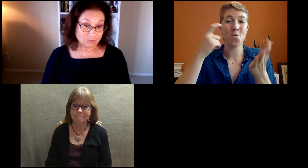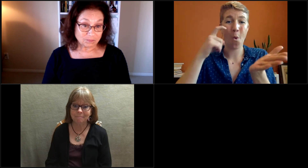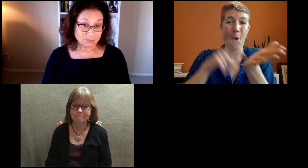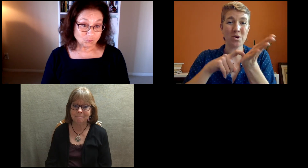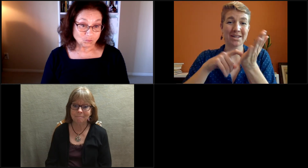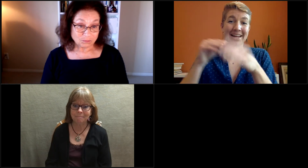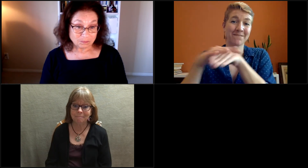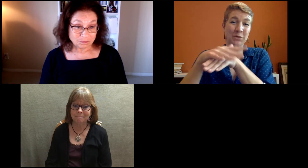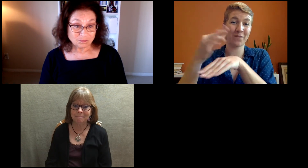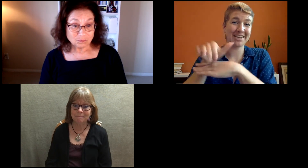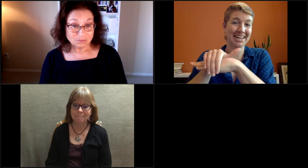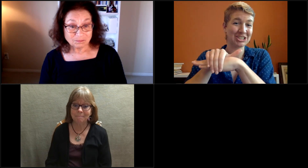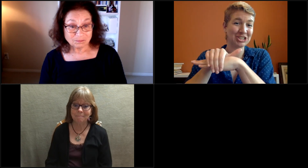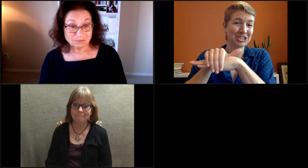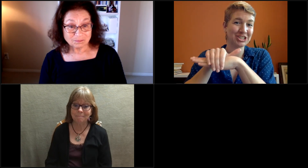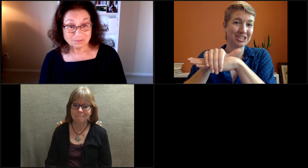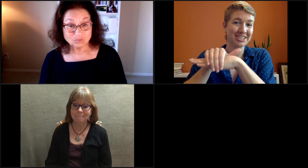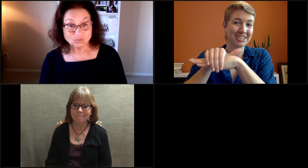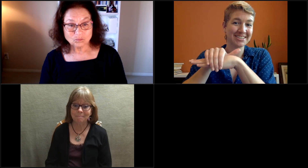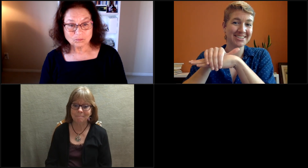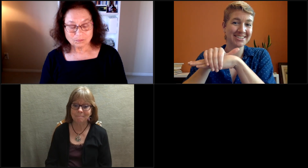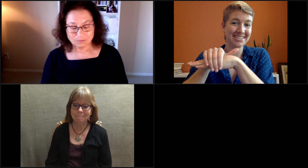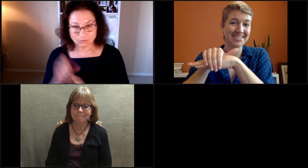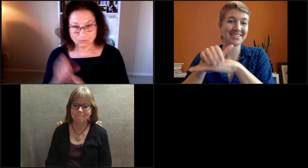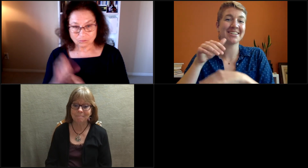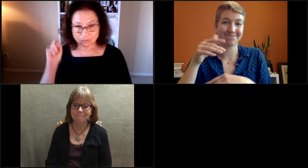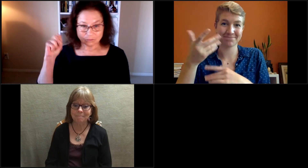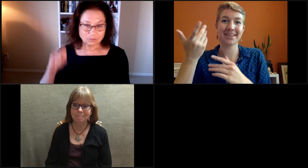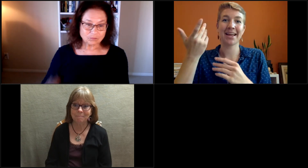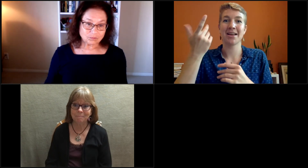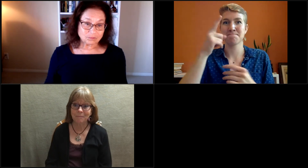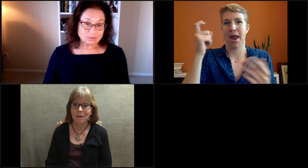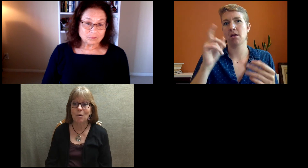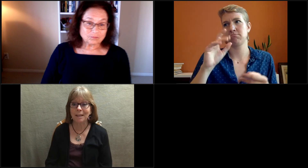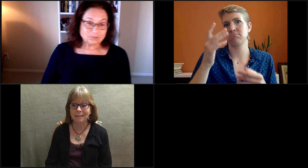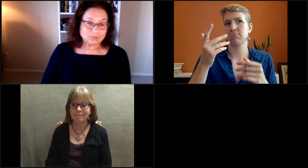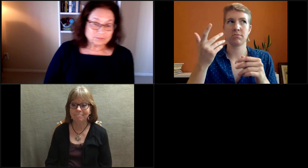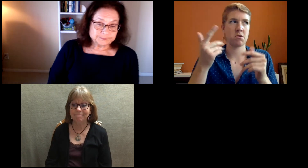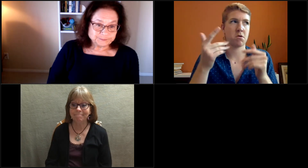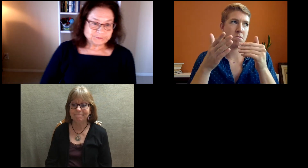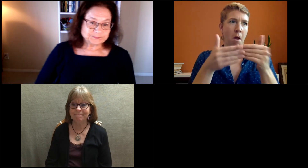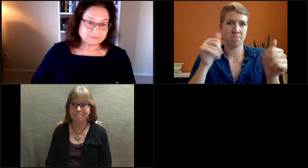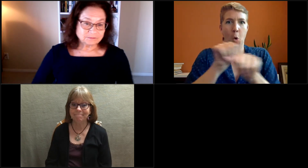[Tory Sampson] And I think it’s important to note the influence of English. Dr. Mayberry: Oh yes .